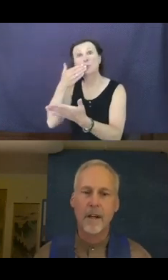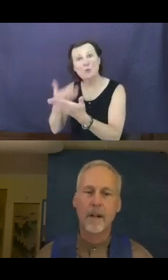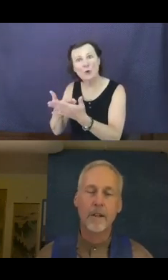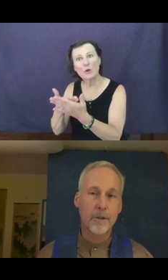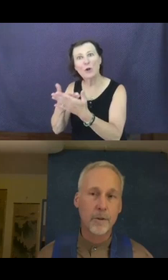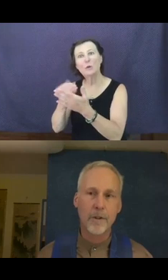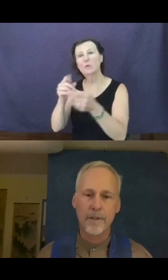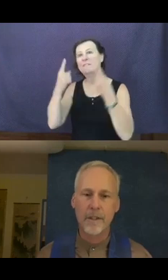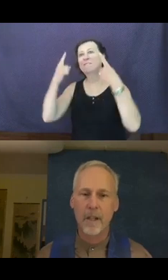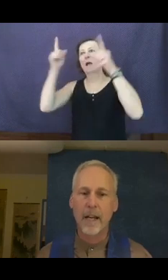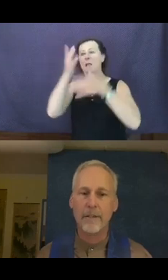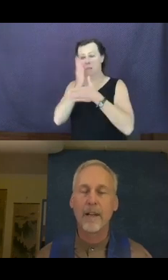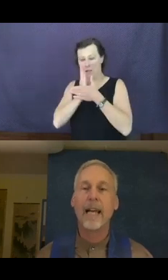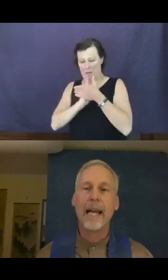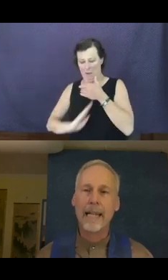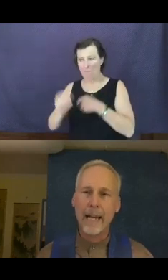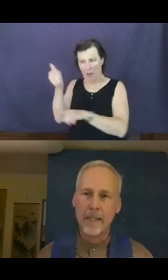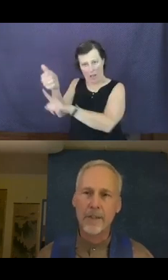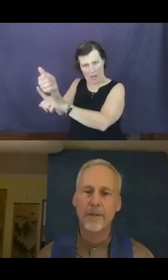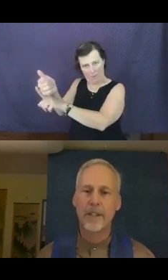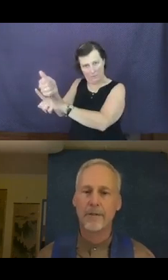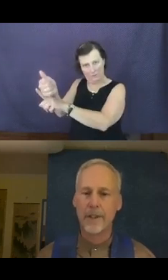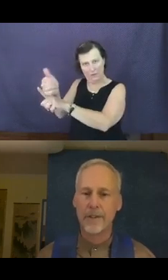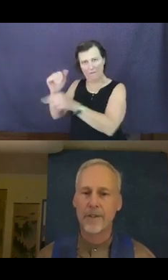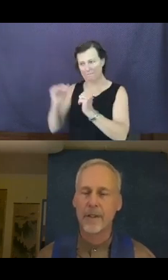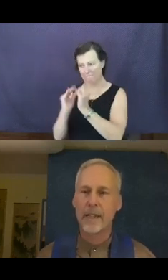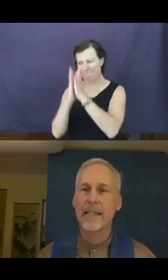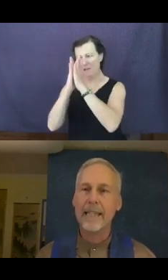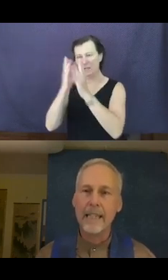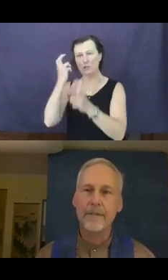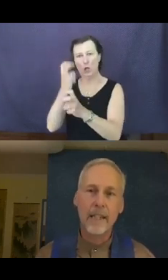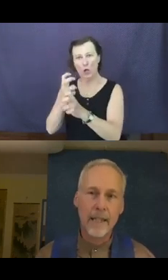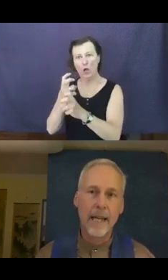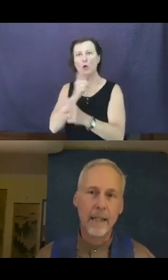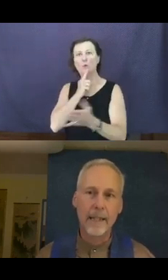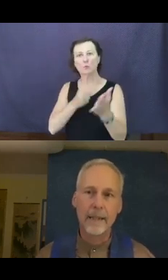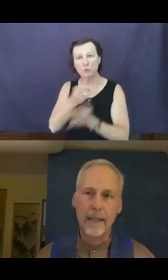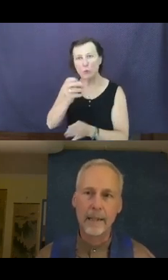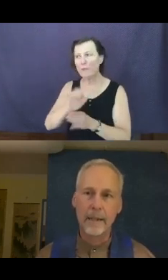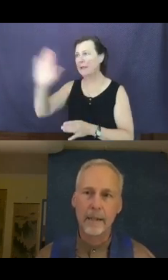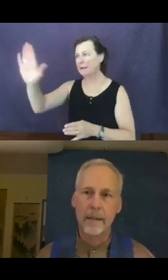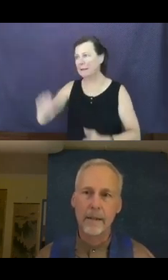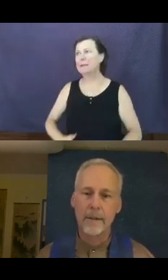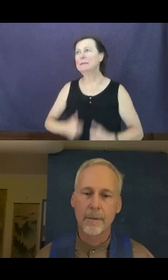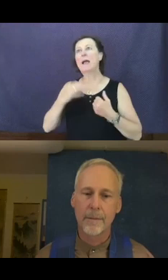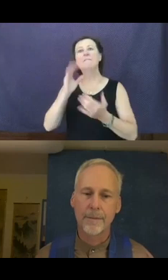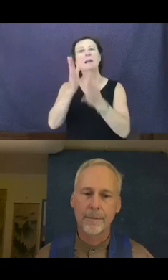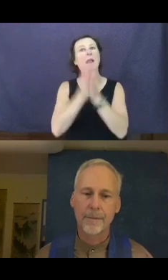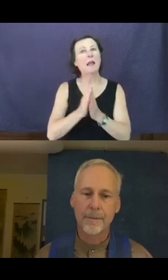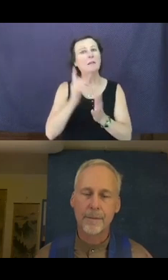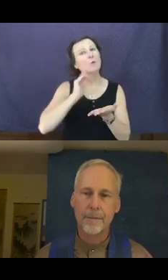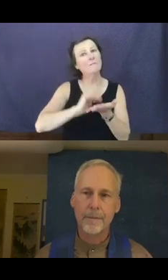hard truth of his life, and ask forgiveness, even at that late date.